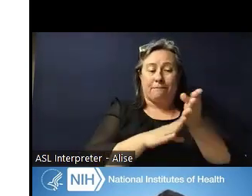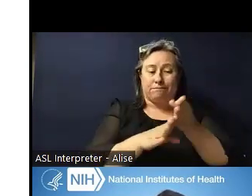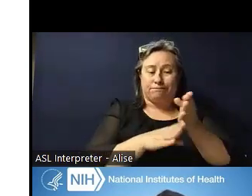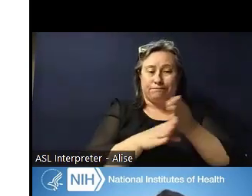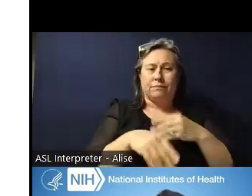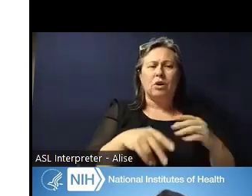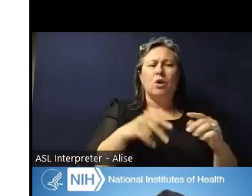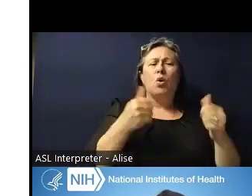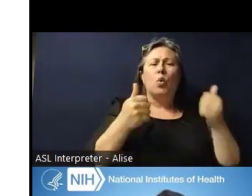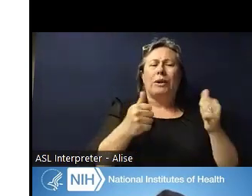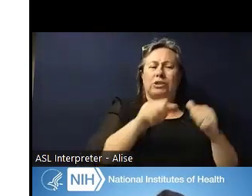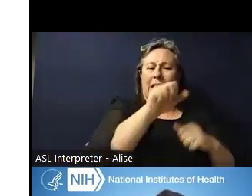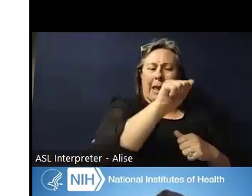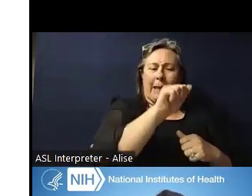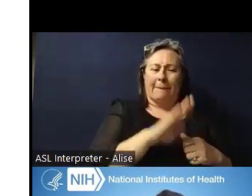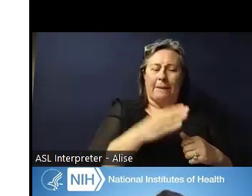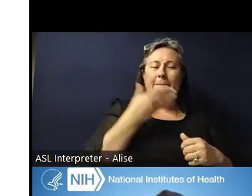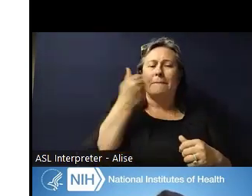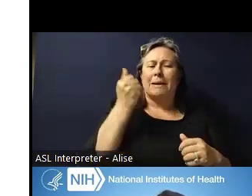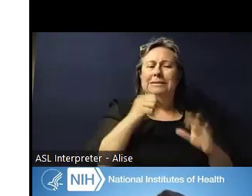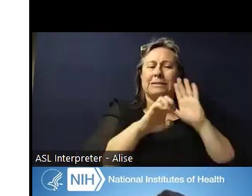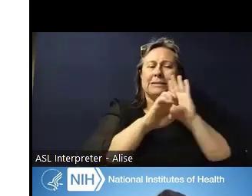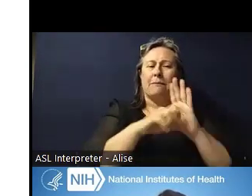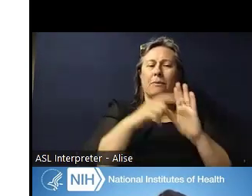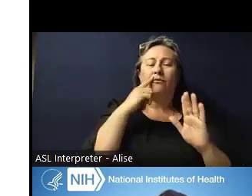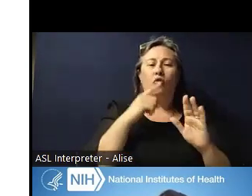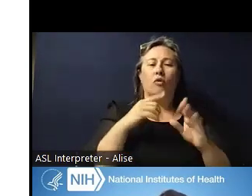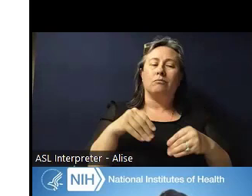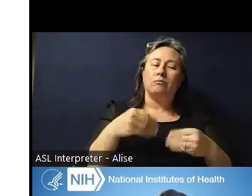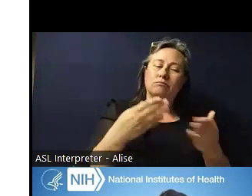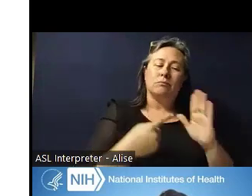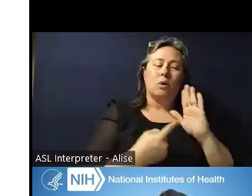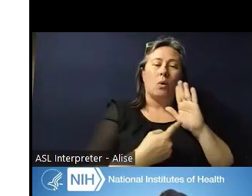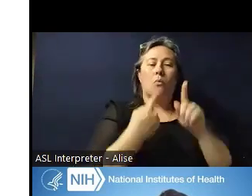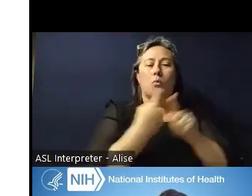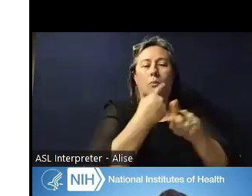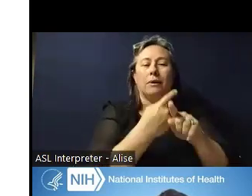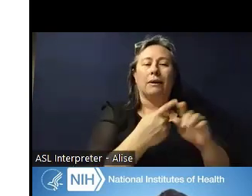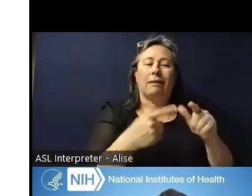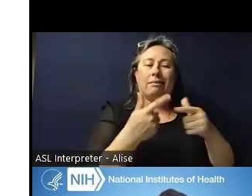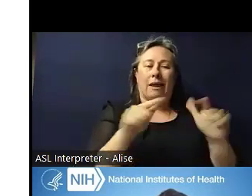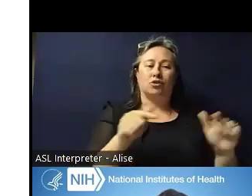which one is the best example of providing appropriate agreement language, so A or B?